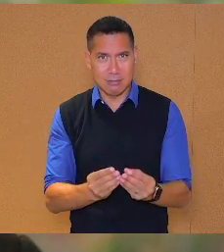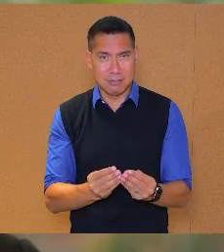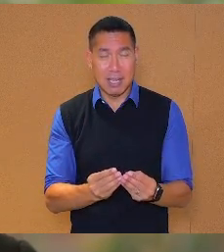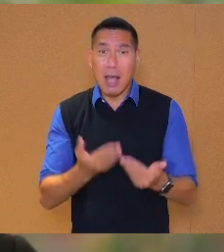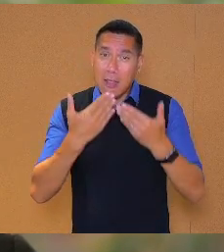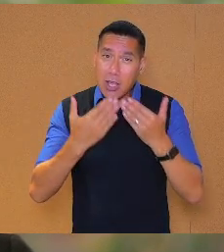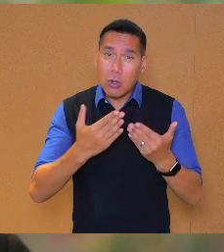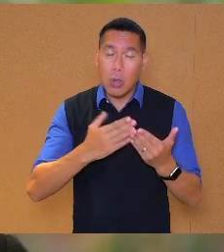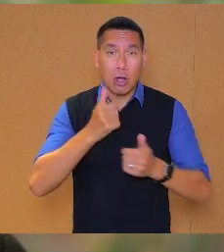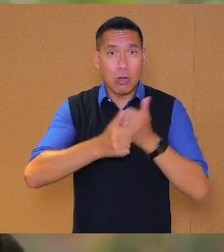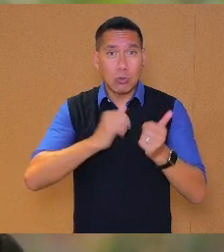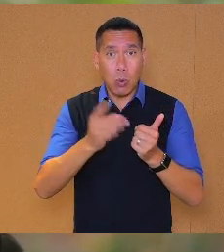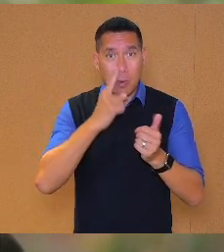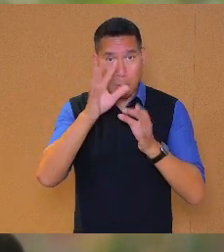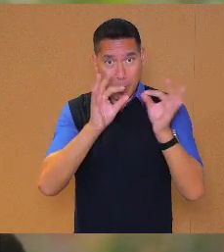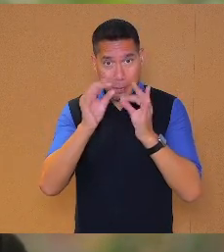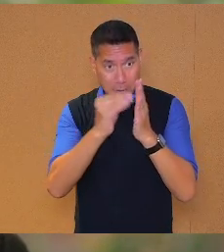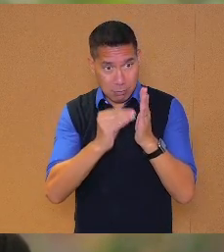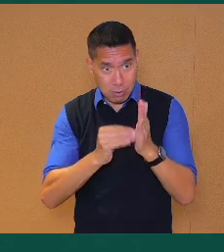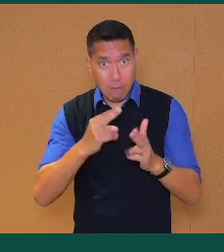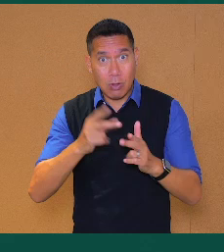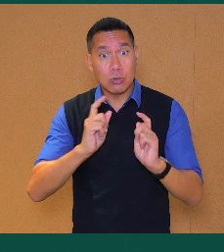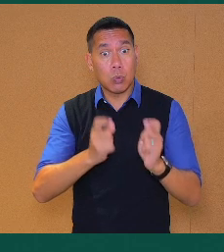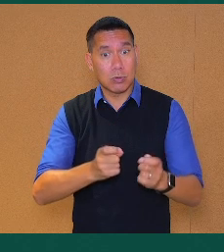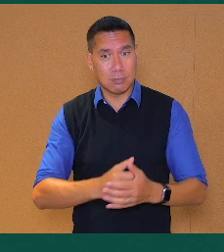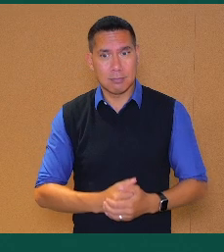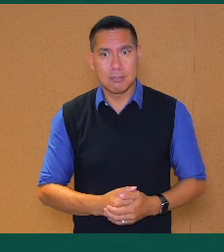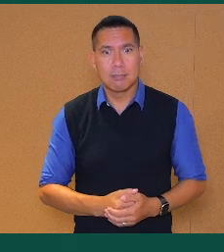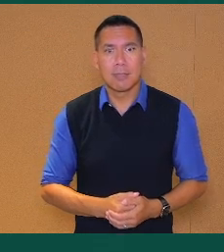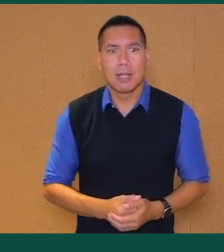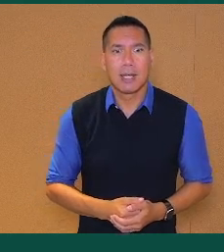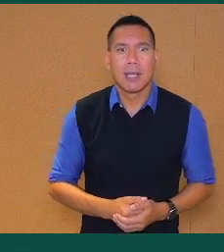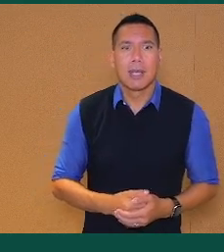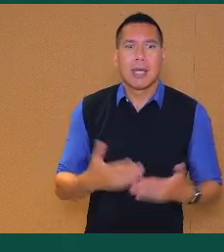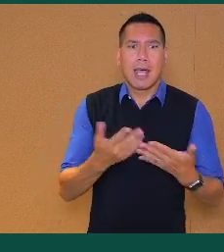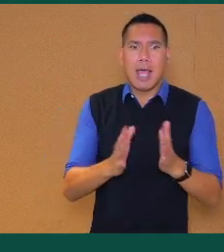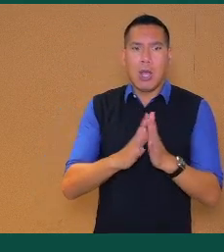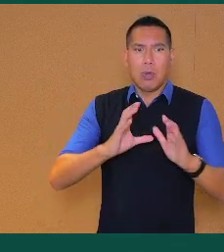to all the nominees for this award."